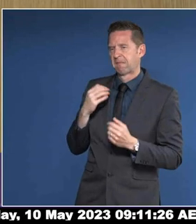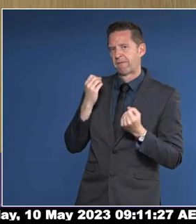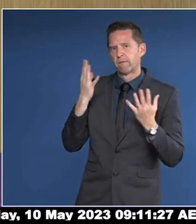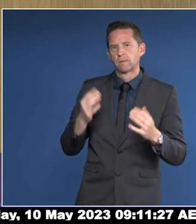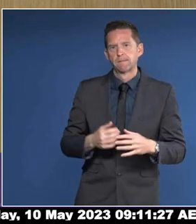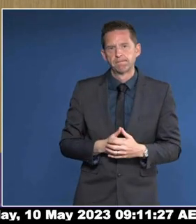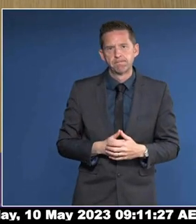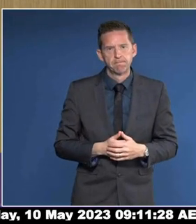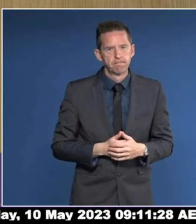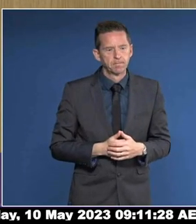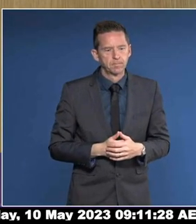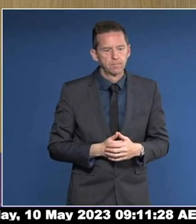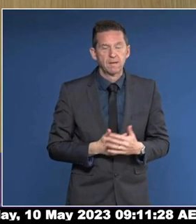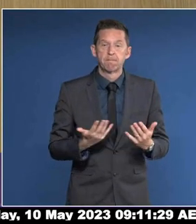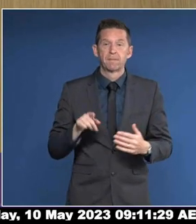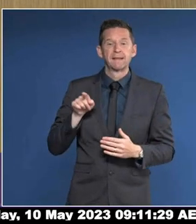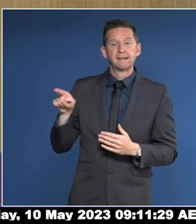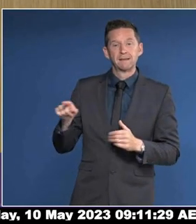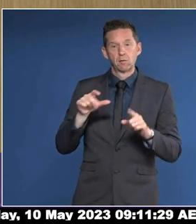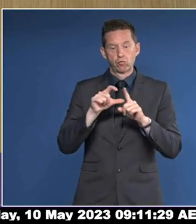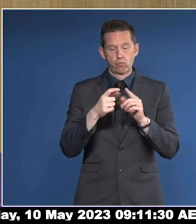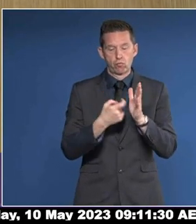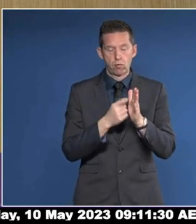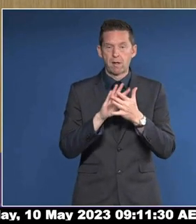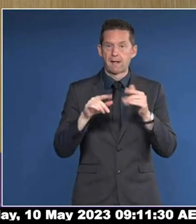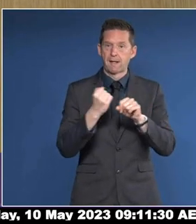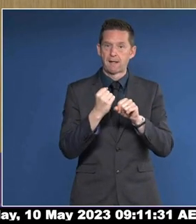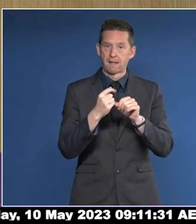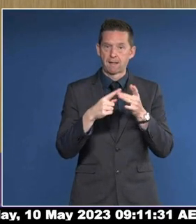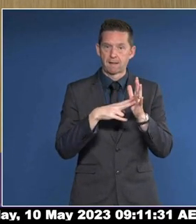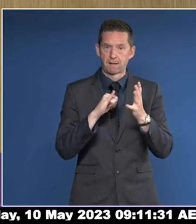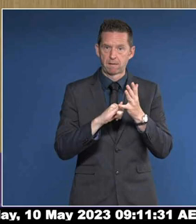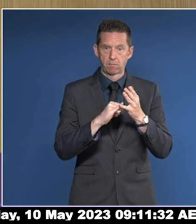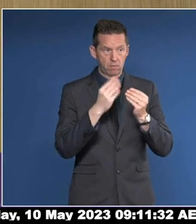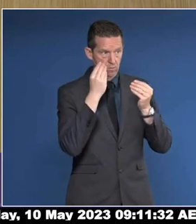Right. Dr Higgins - and, Commissioners, the Higgins evidence, if you